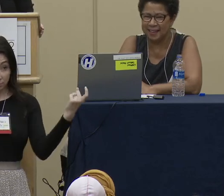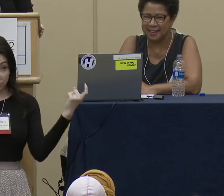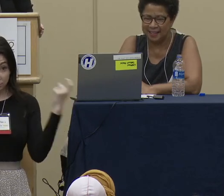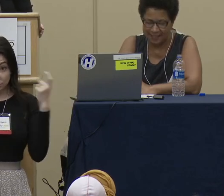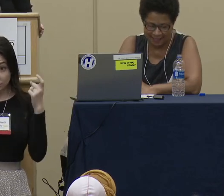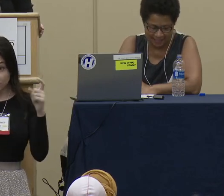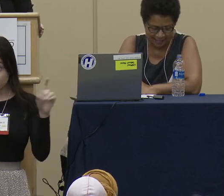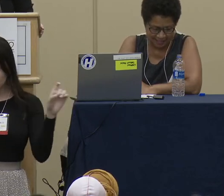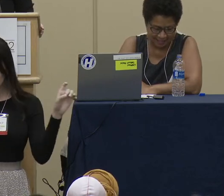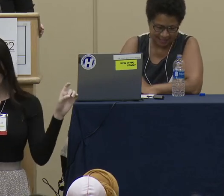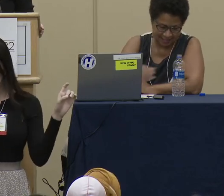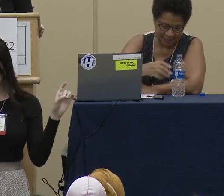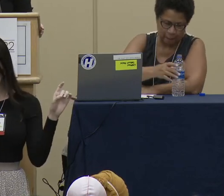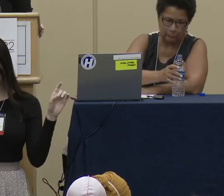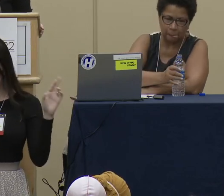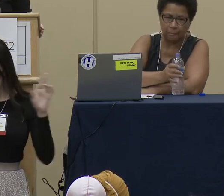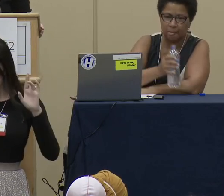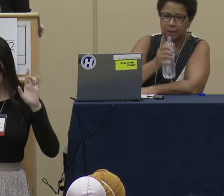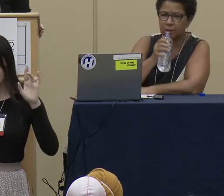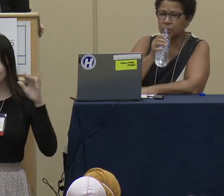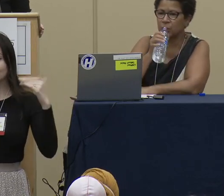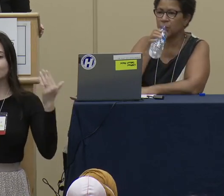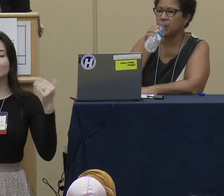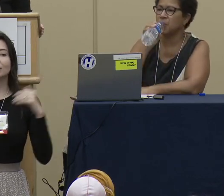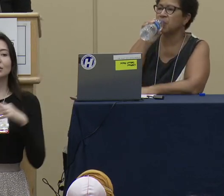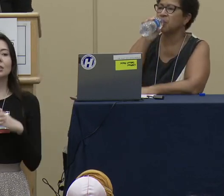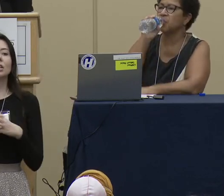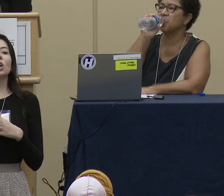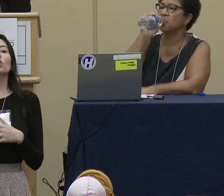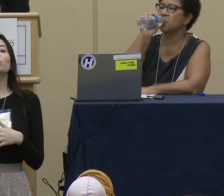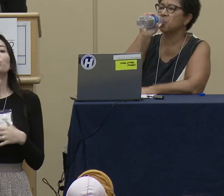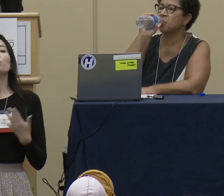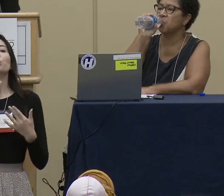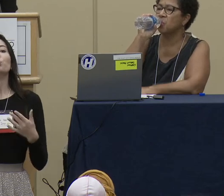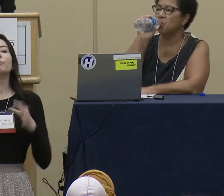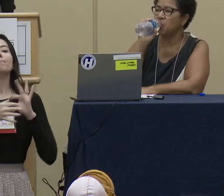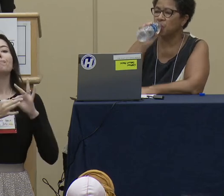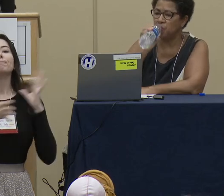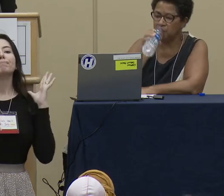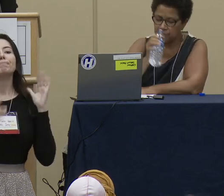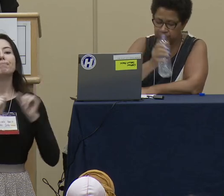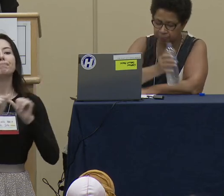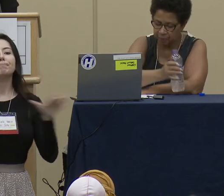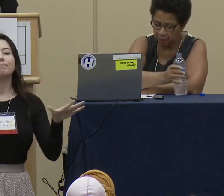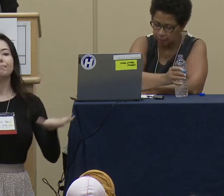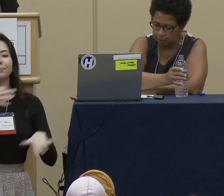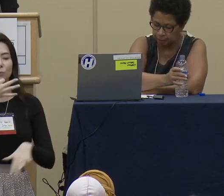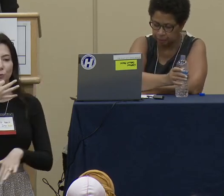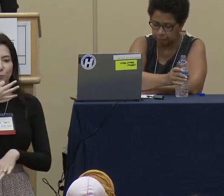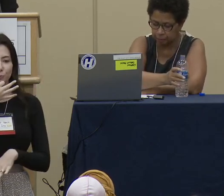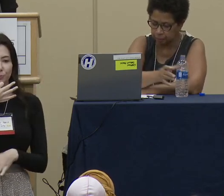≫ BARBARA: "Are We Ready For Revolution. " ≫ "Are We Ready For Revolution. " What do you all think?